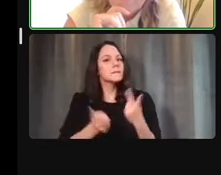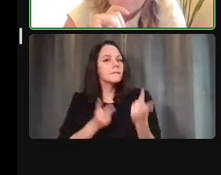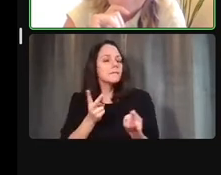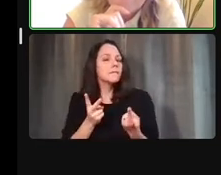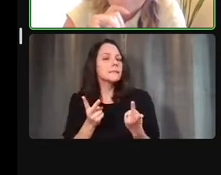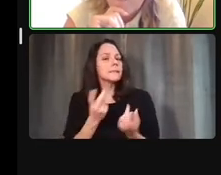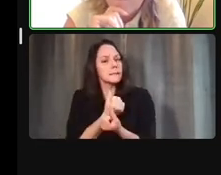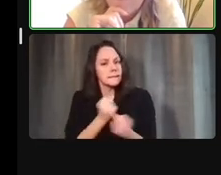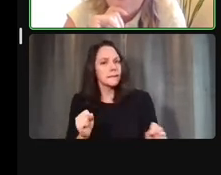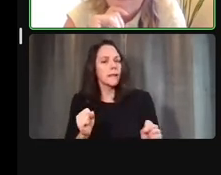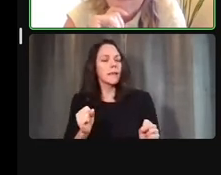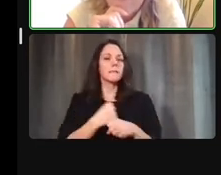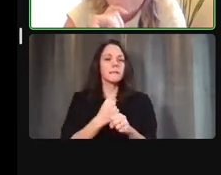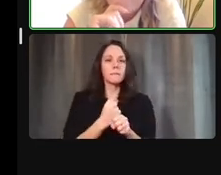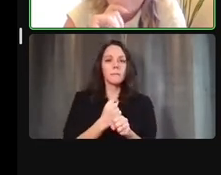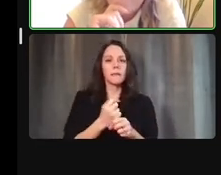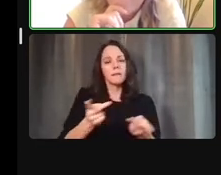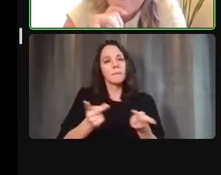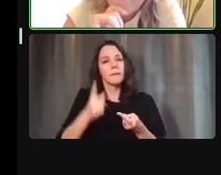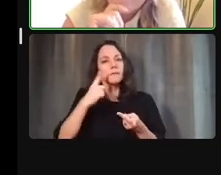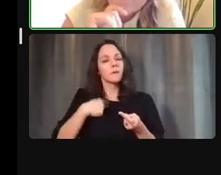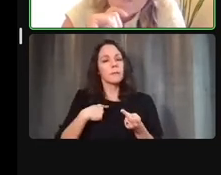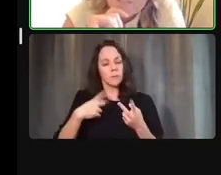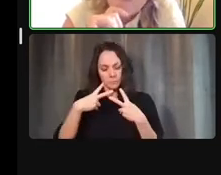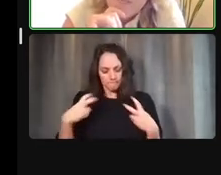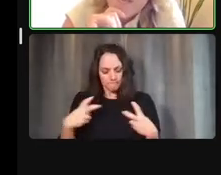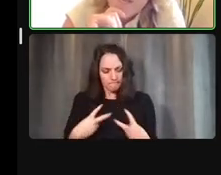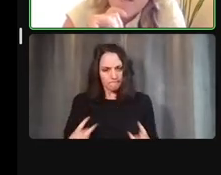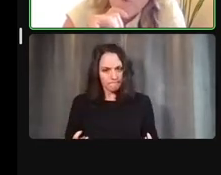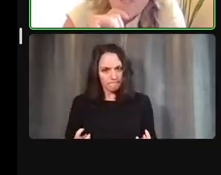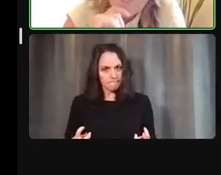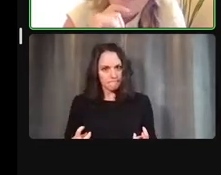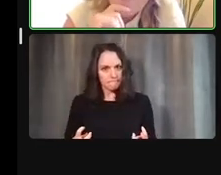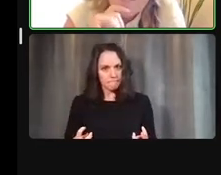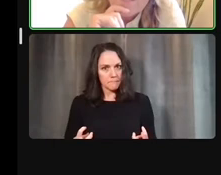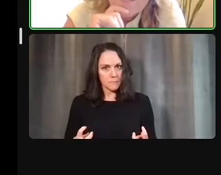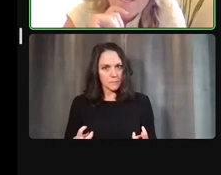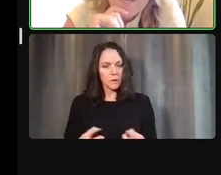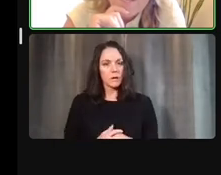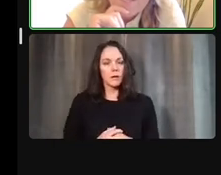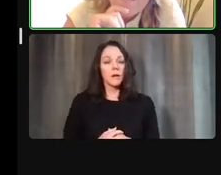And this is one of the most illuminating questions